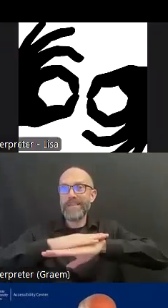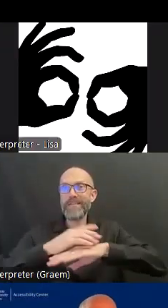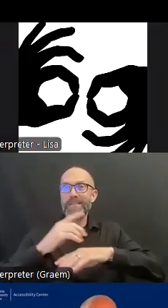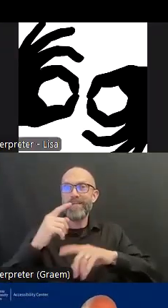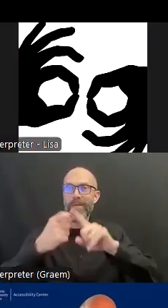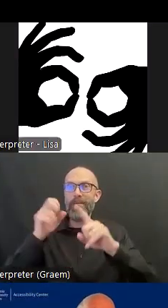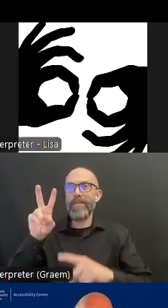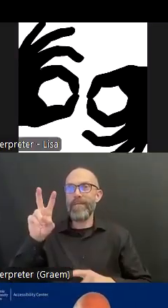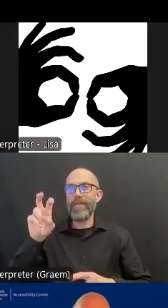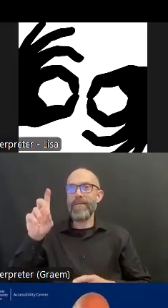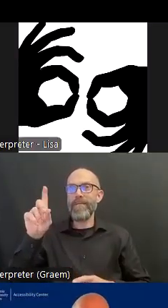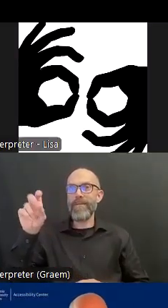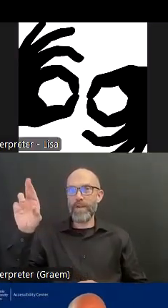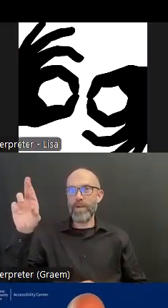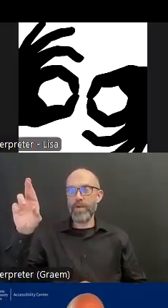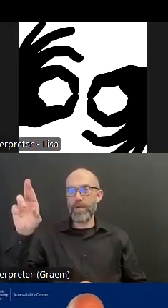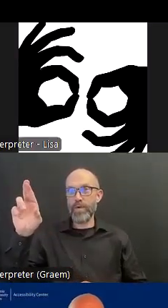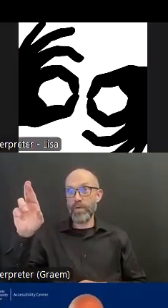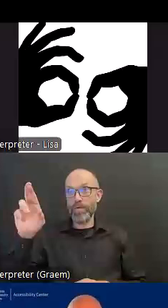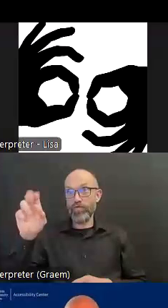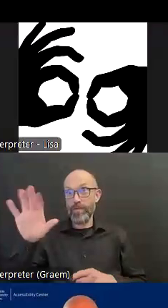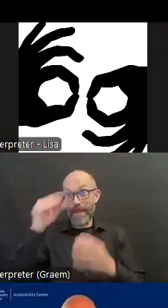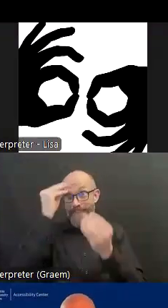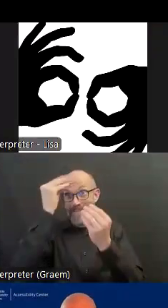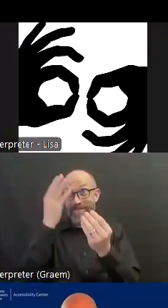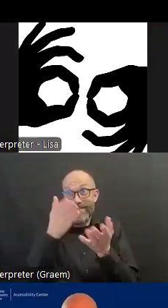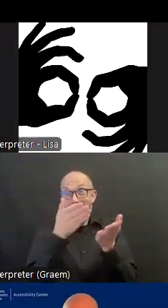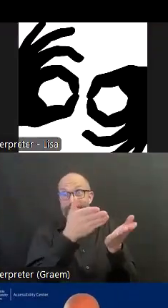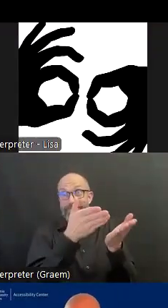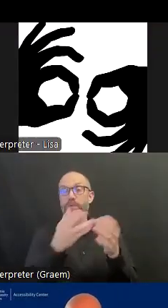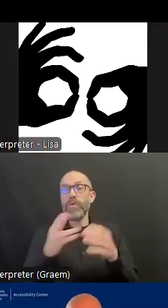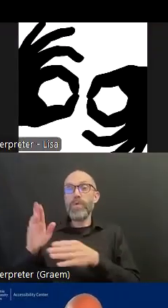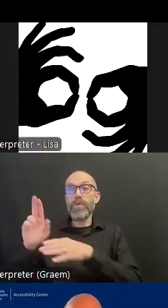That's where all that information should live so that your end users have a chance